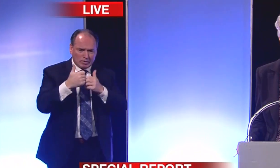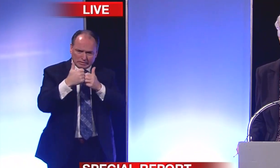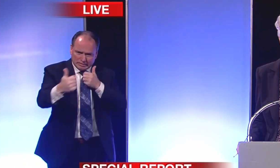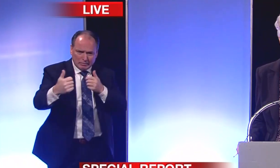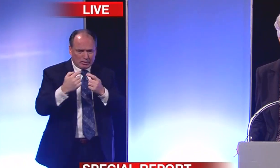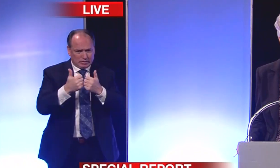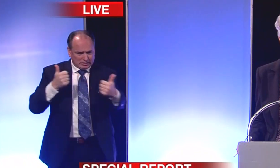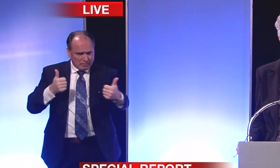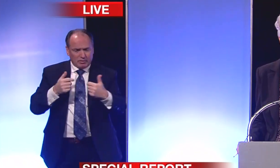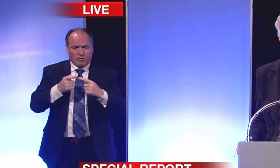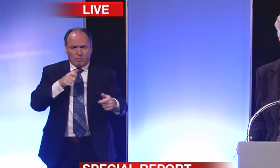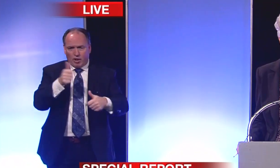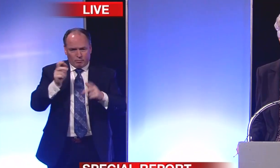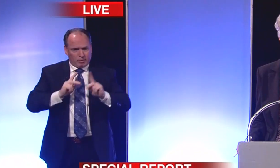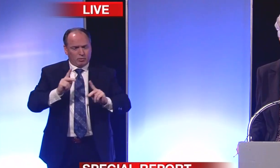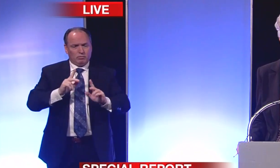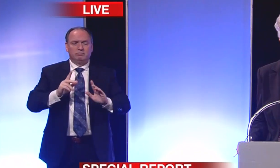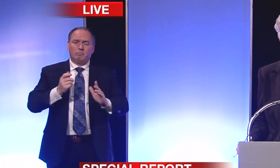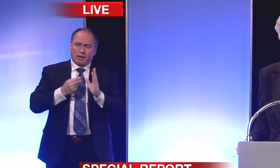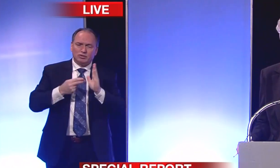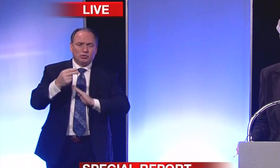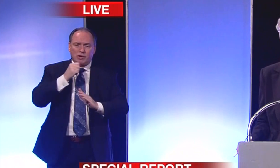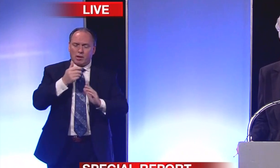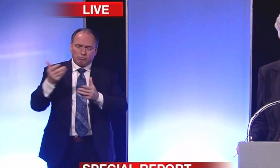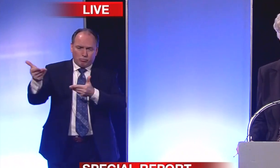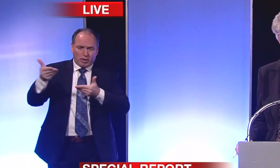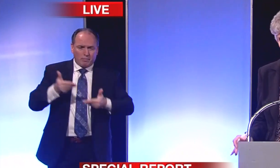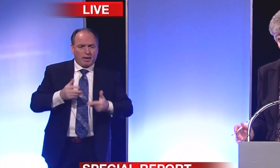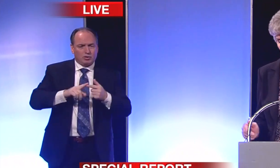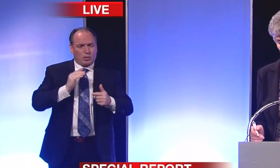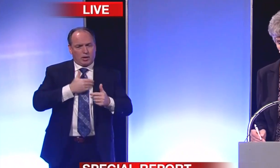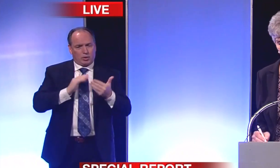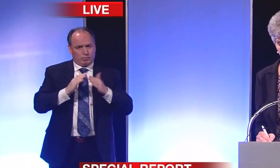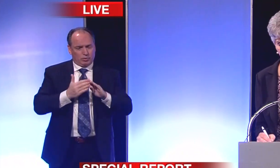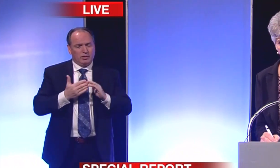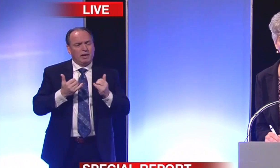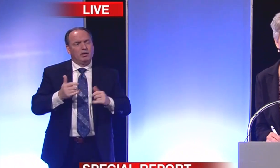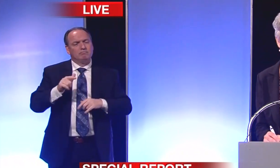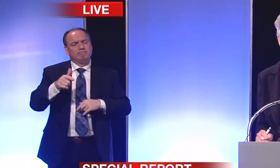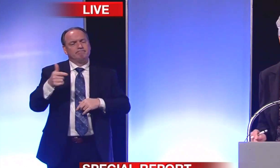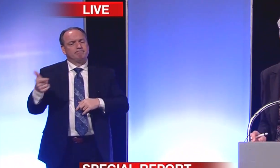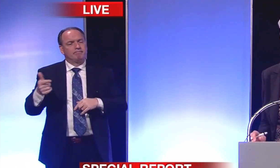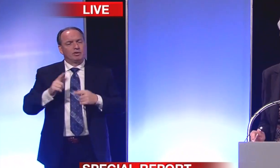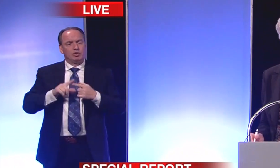HAS TO HAPPEN. BUT FOR ANYONE WHO HAS TRAVELED OUTSIDE OF THE COMMUNITY YOU SHOULD QUARANTINE YOURSELF FOR